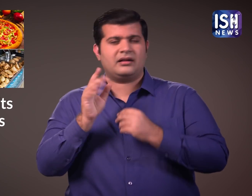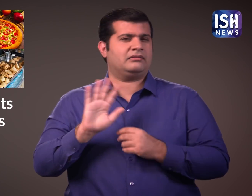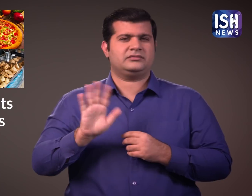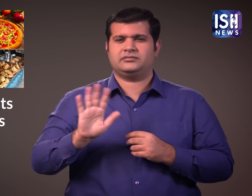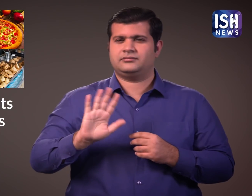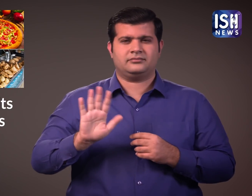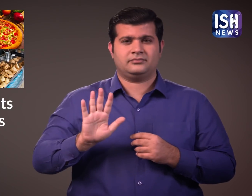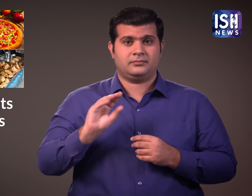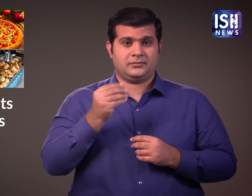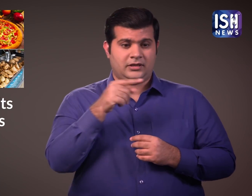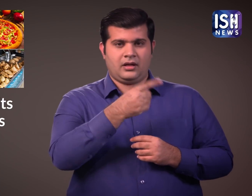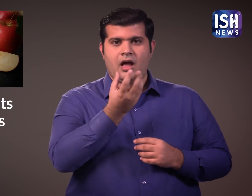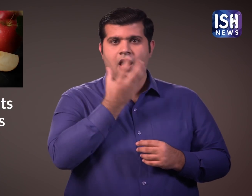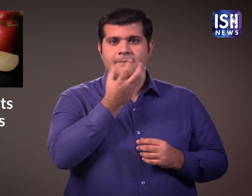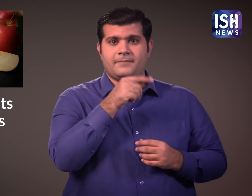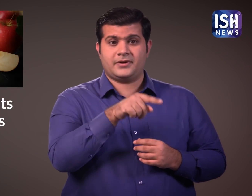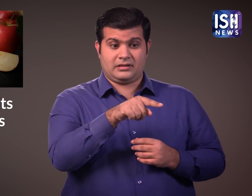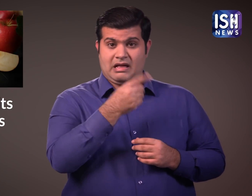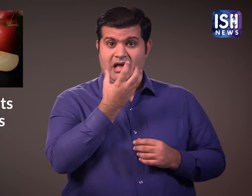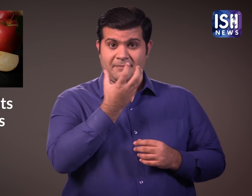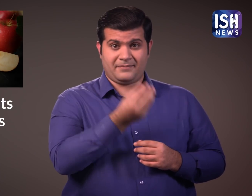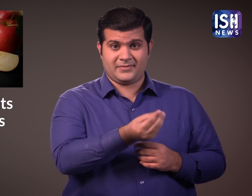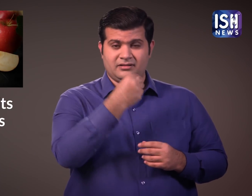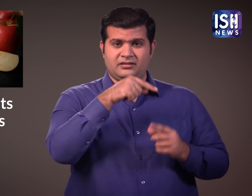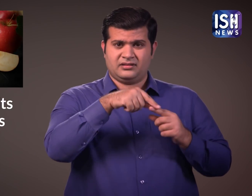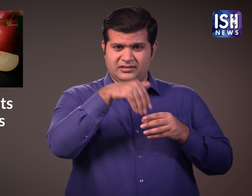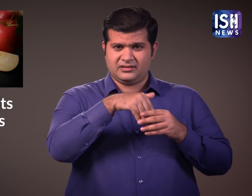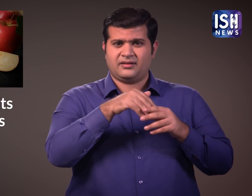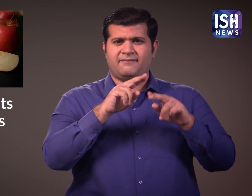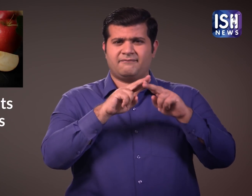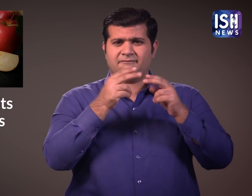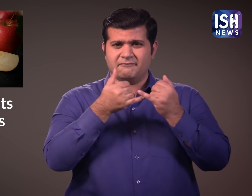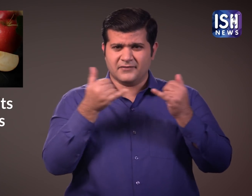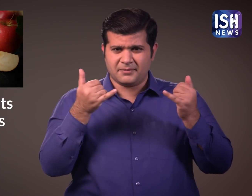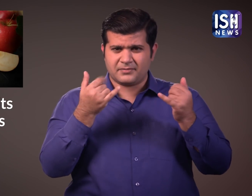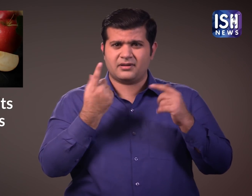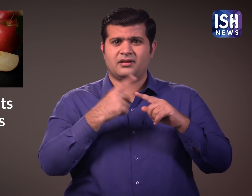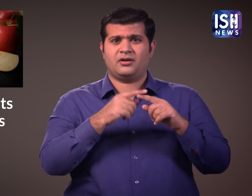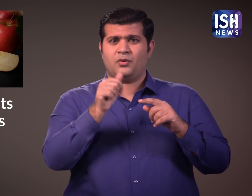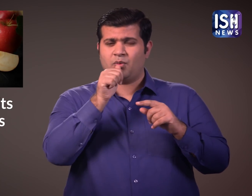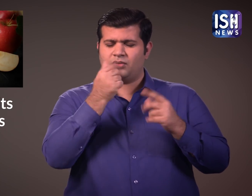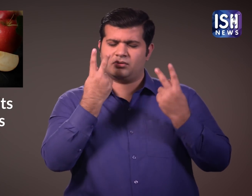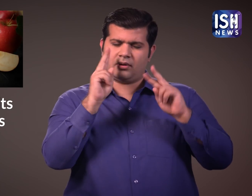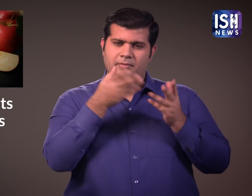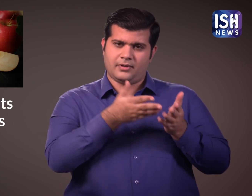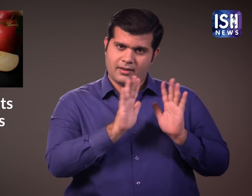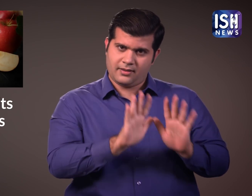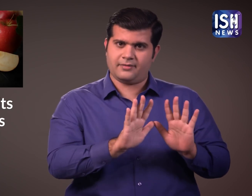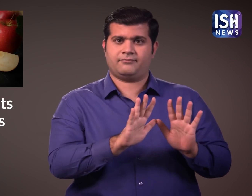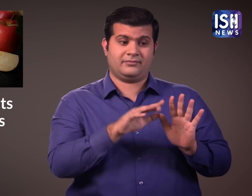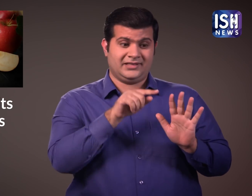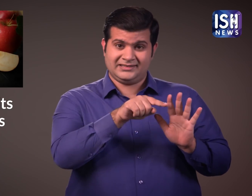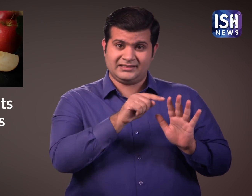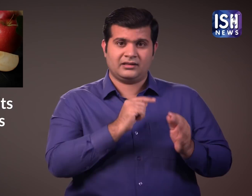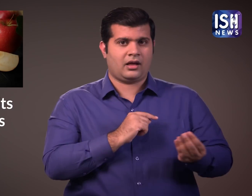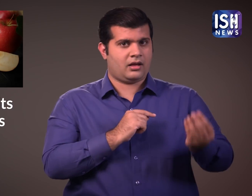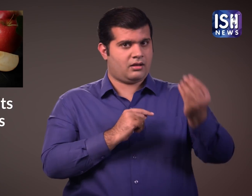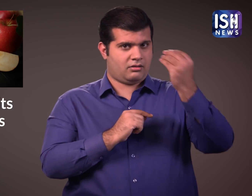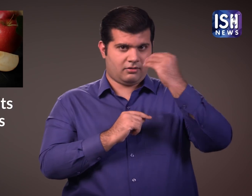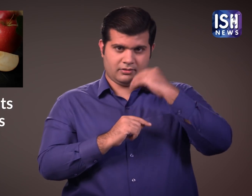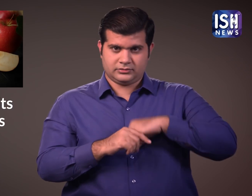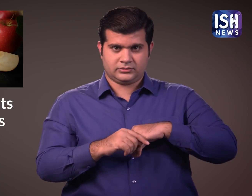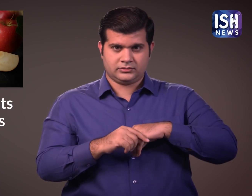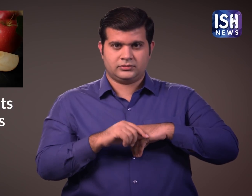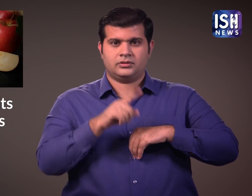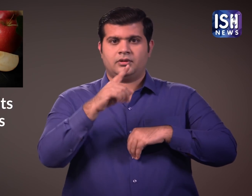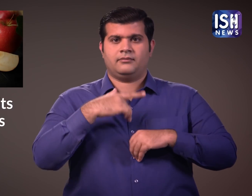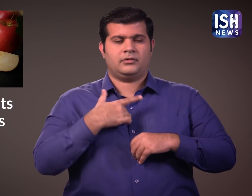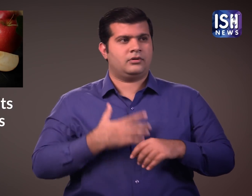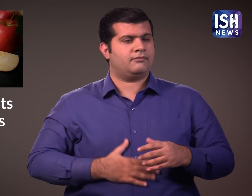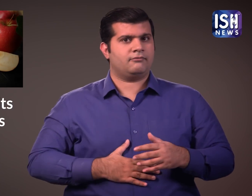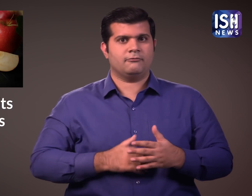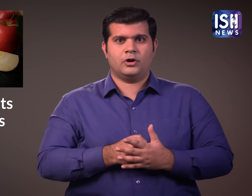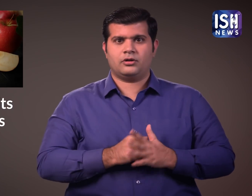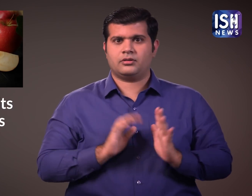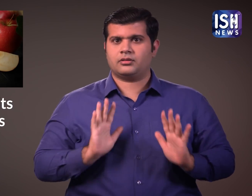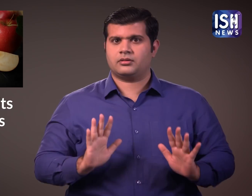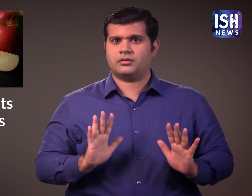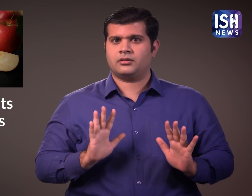eat apples, as they are high in fibre and water. It will keep you full for a long time.